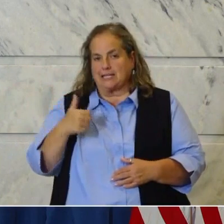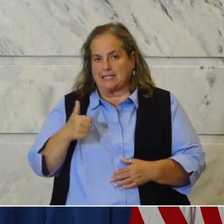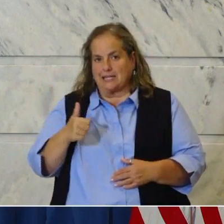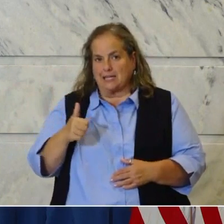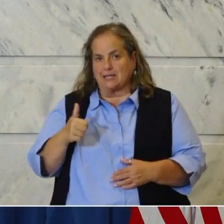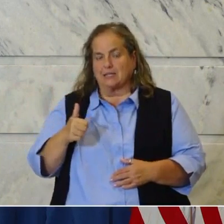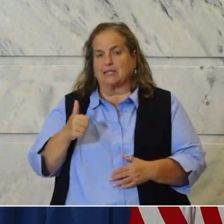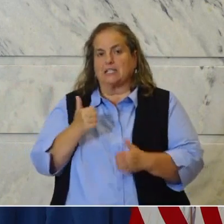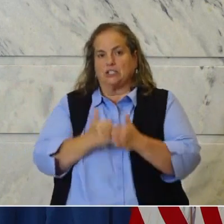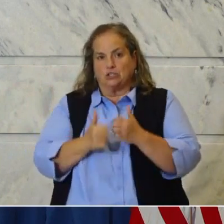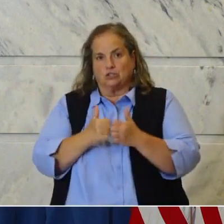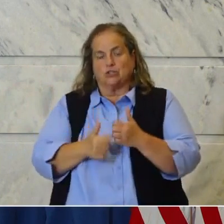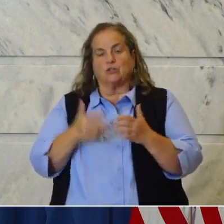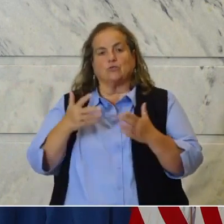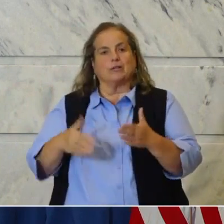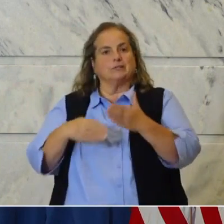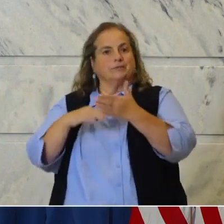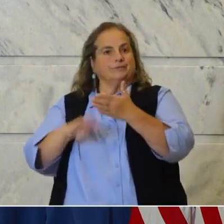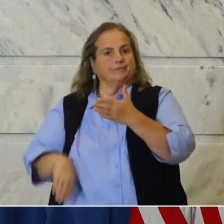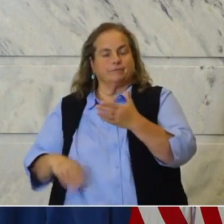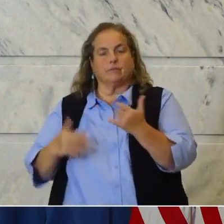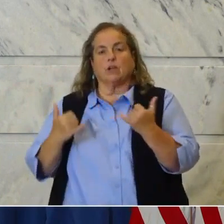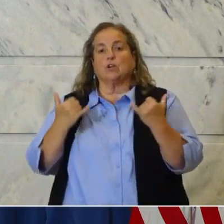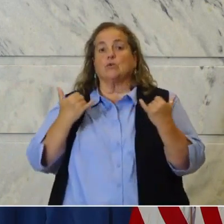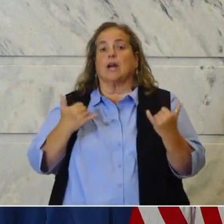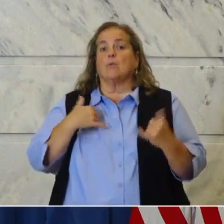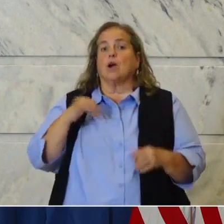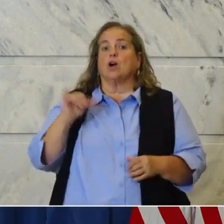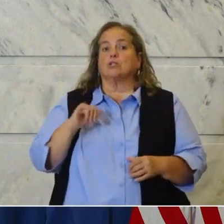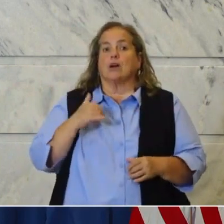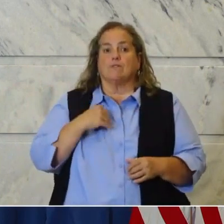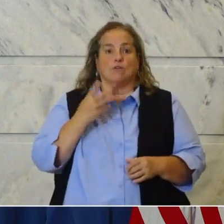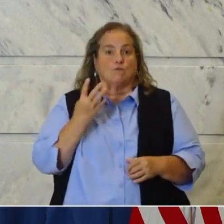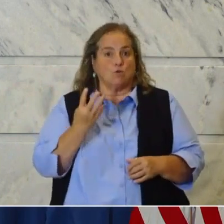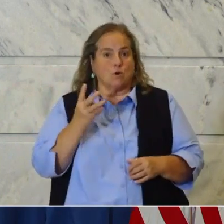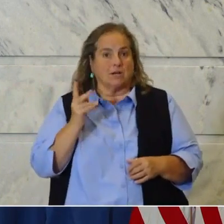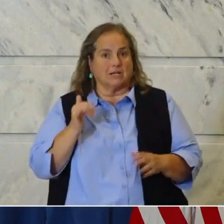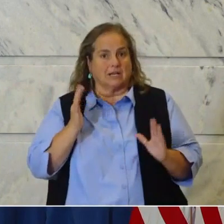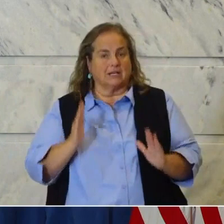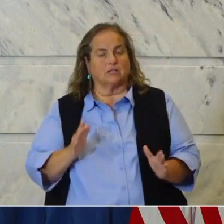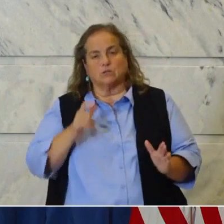piece. Today, we've also lost four additional Kentucky INS, and I don't